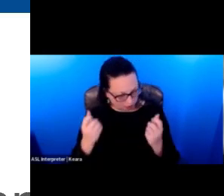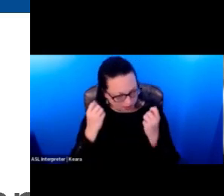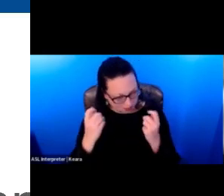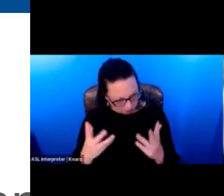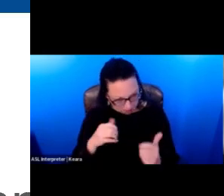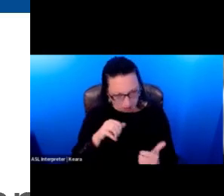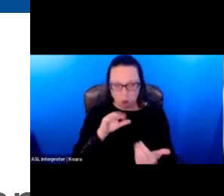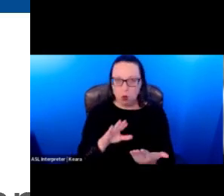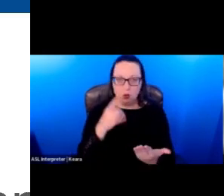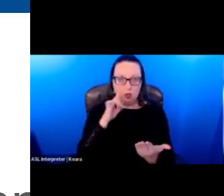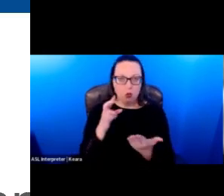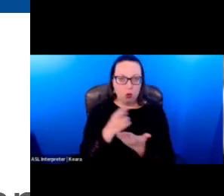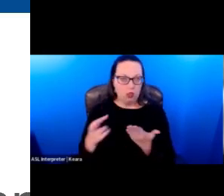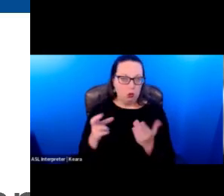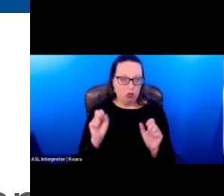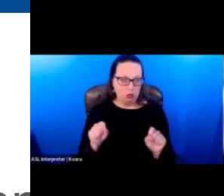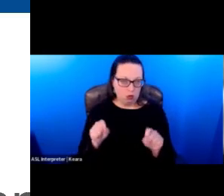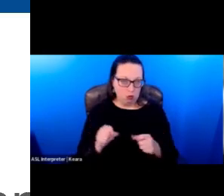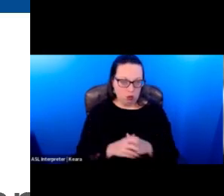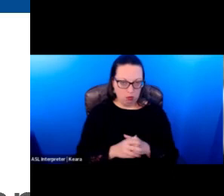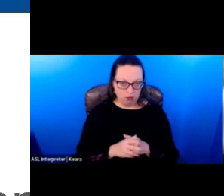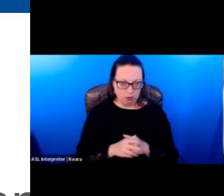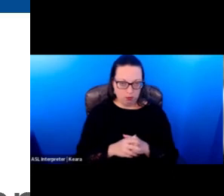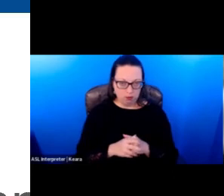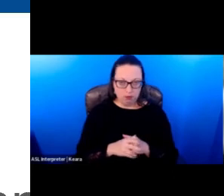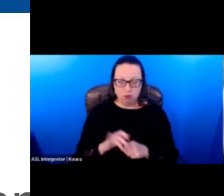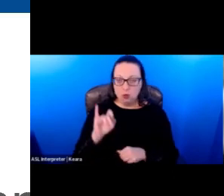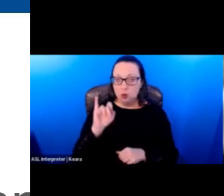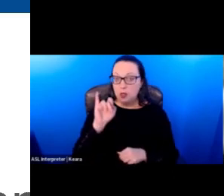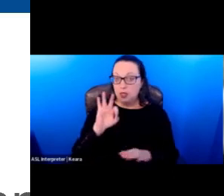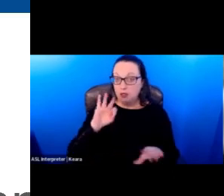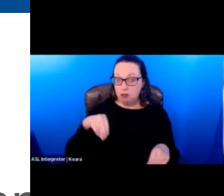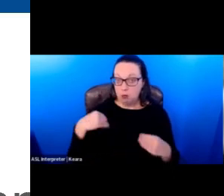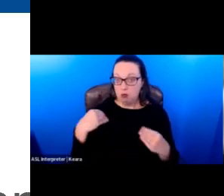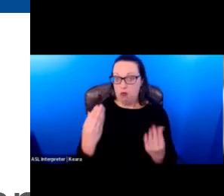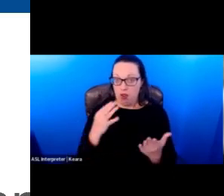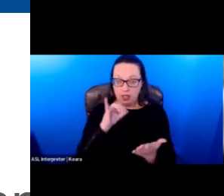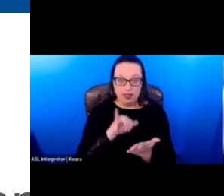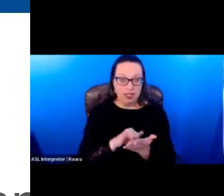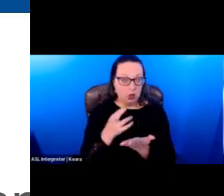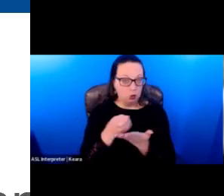possible. So if I am given this resource, I'm going to find in